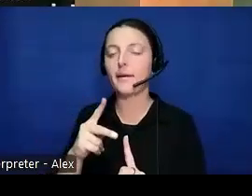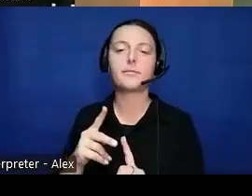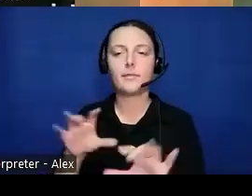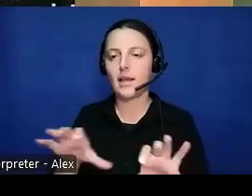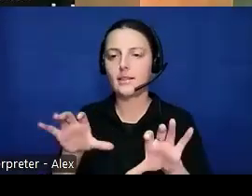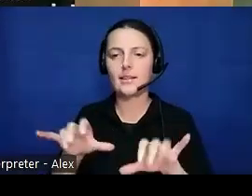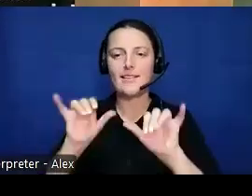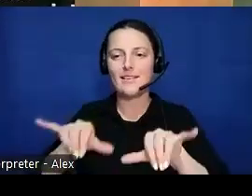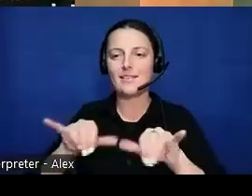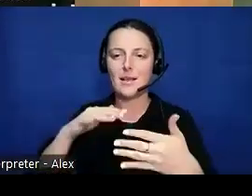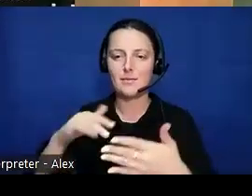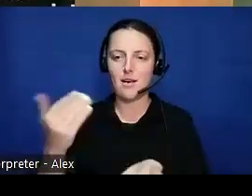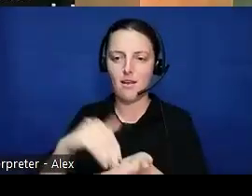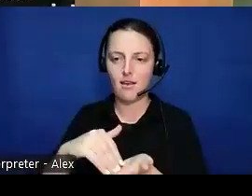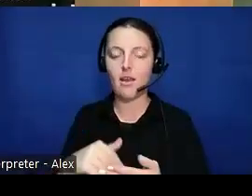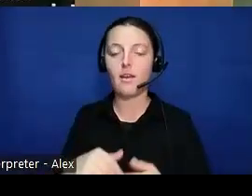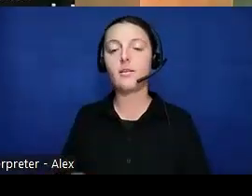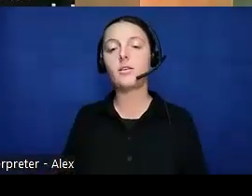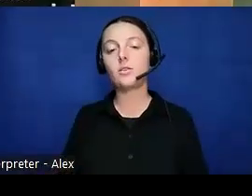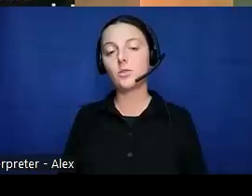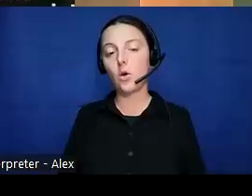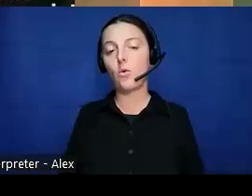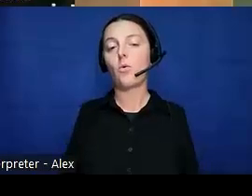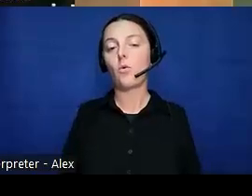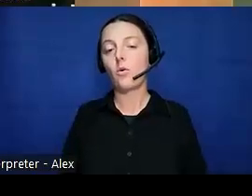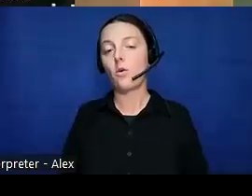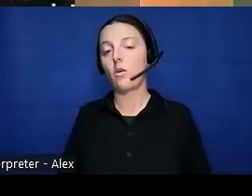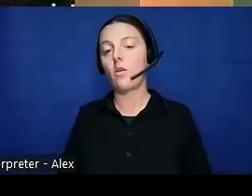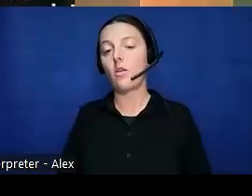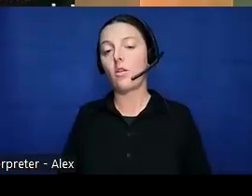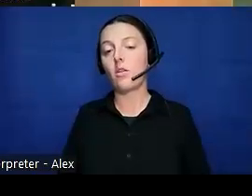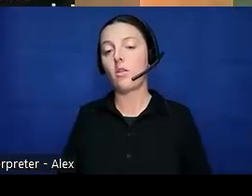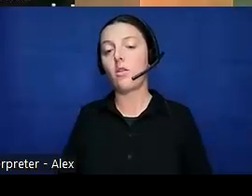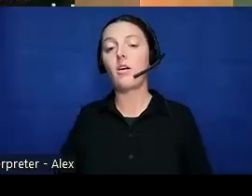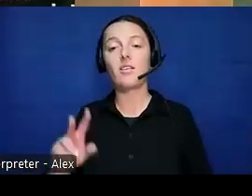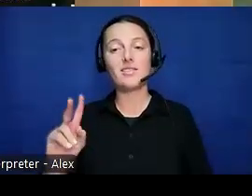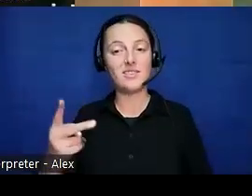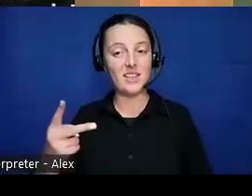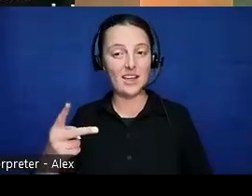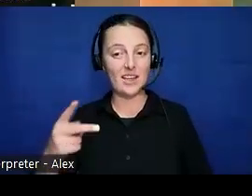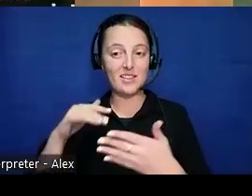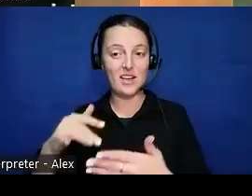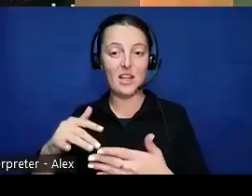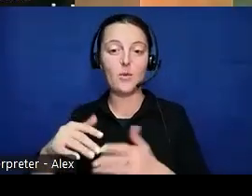the the latter study was negative trial. But what he found in the subgroup analysis was that in the